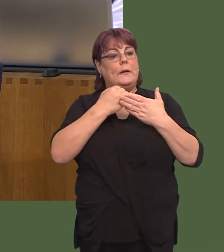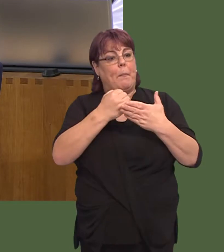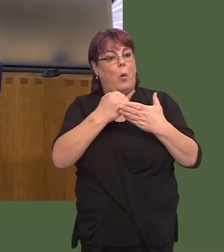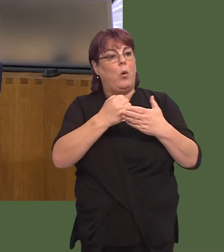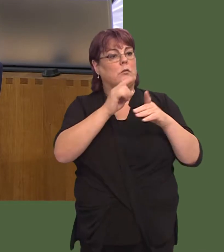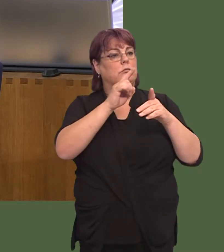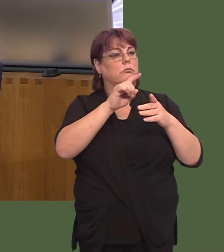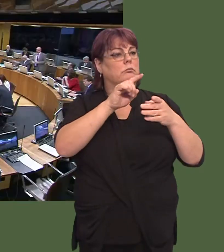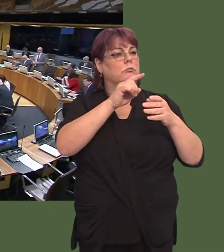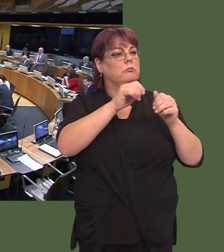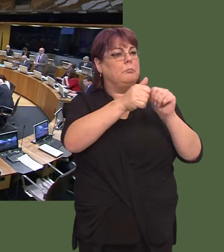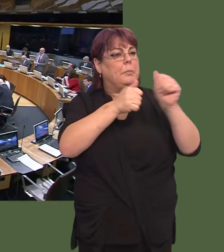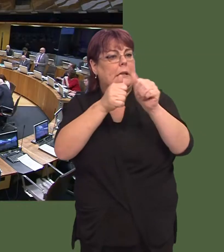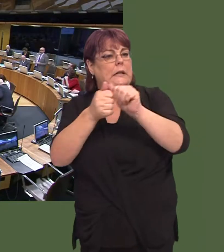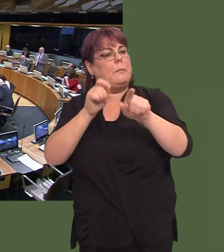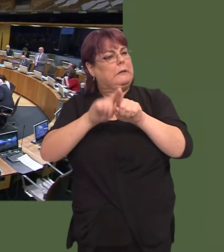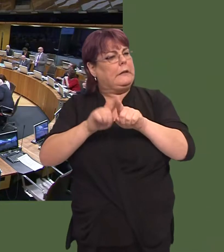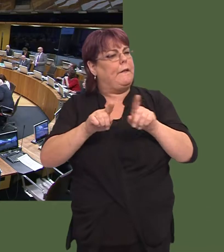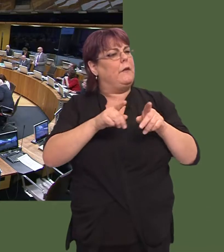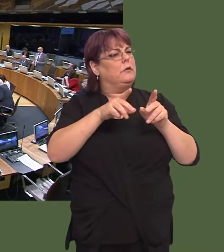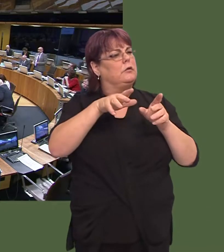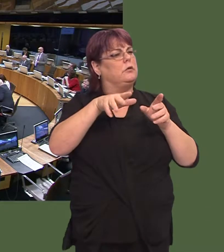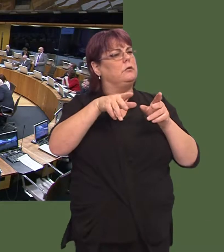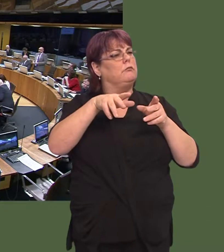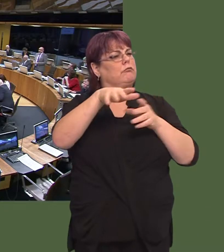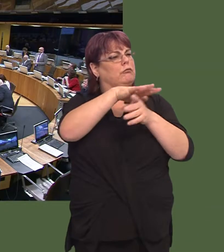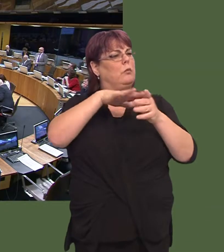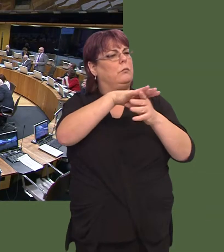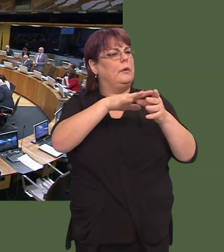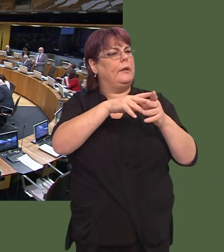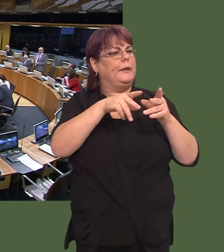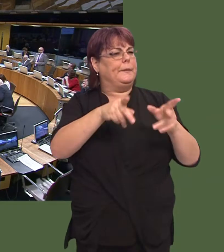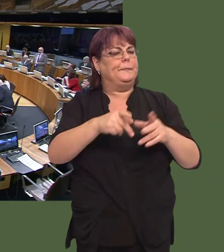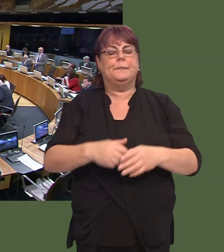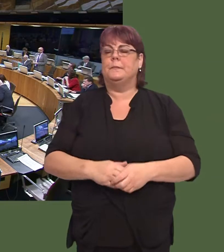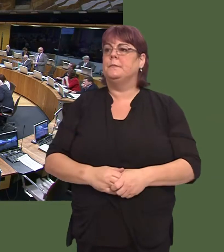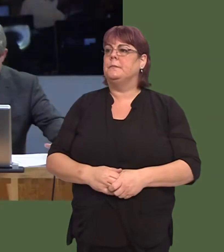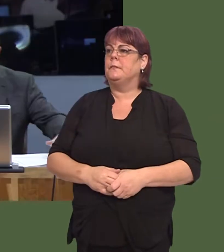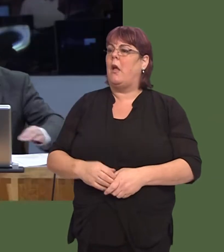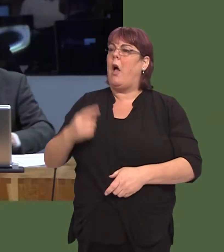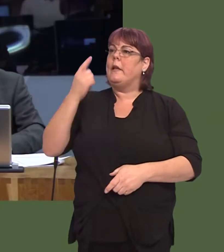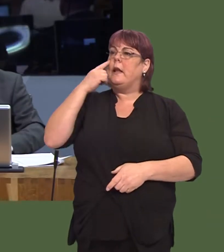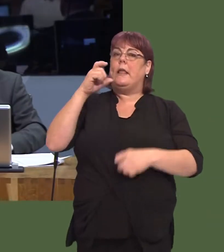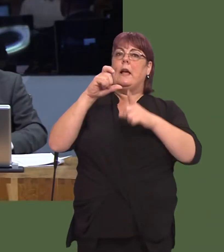Simon Thomas: I see, First Minister, that Denbigh plums are to be served as a dessert